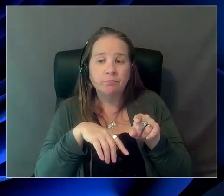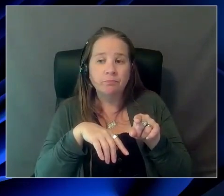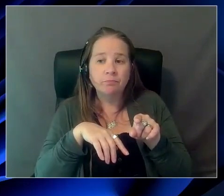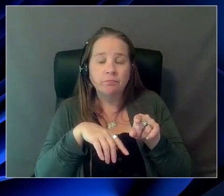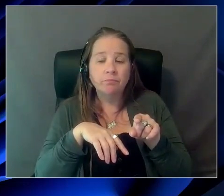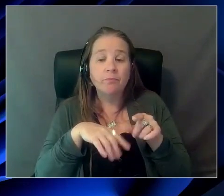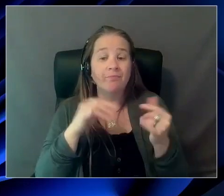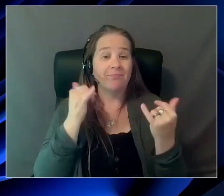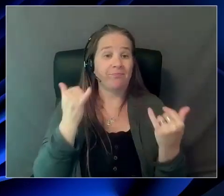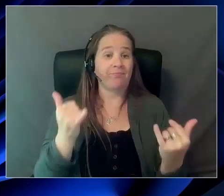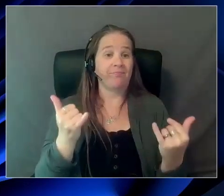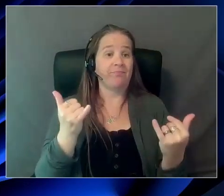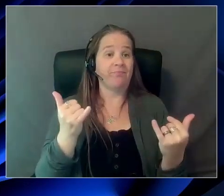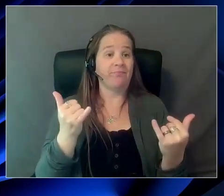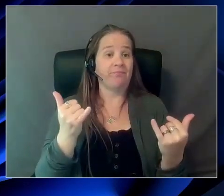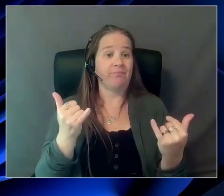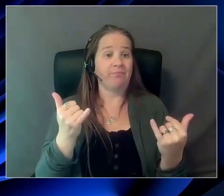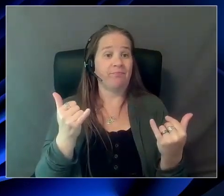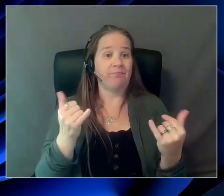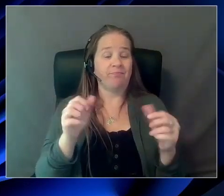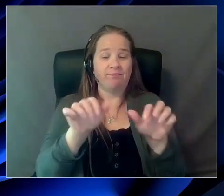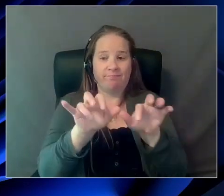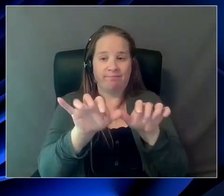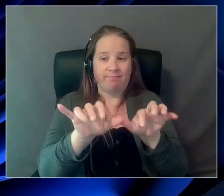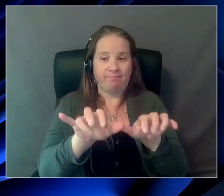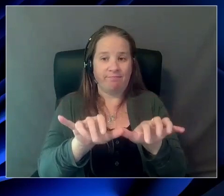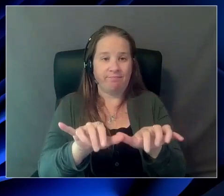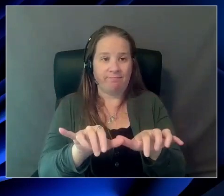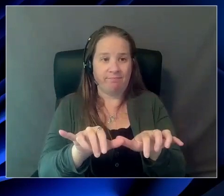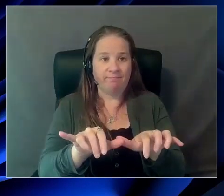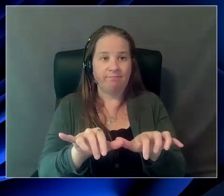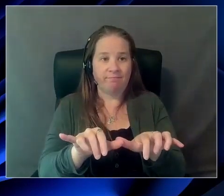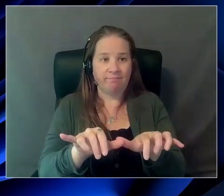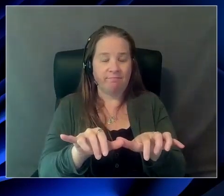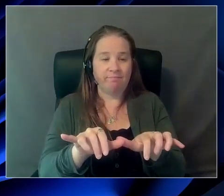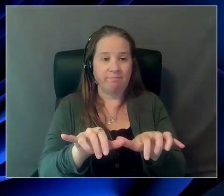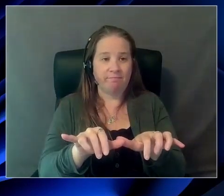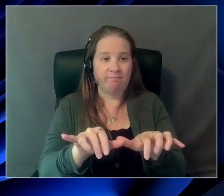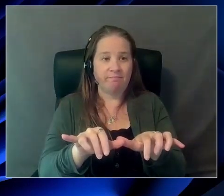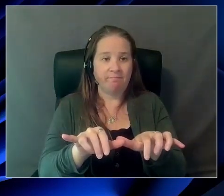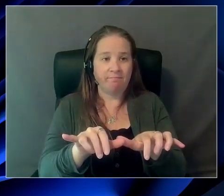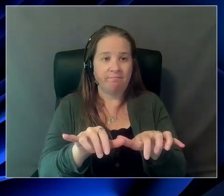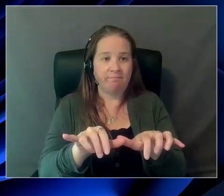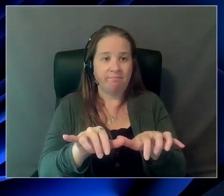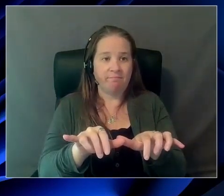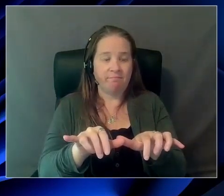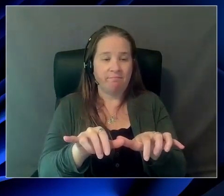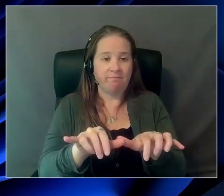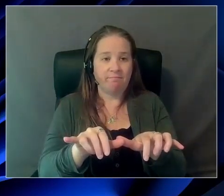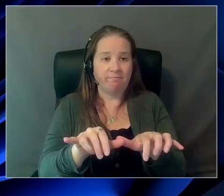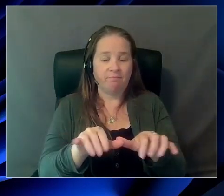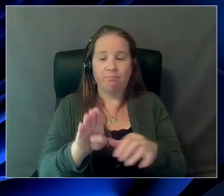and now I can type in braille.